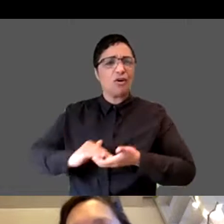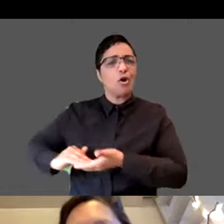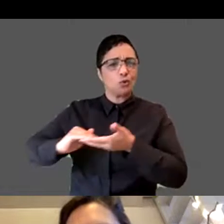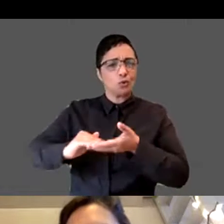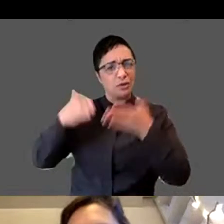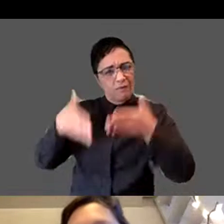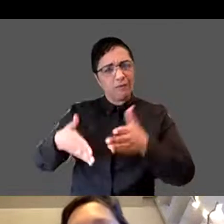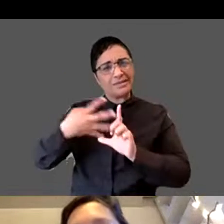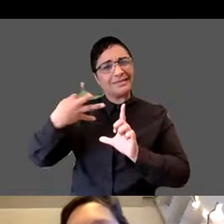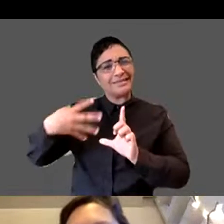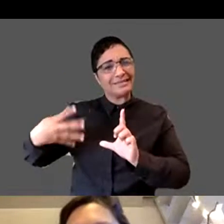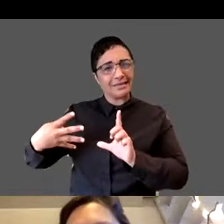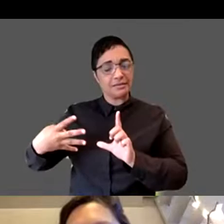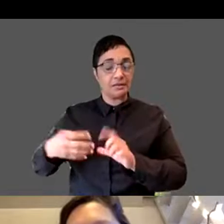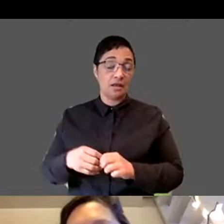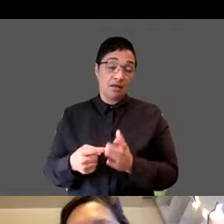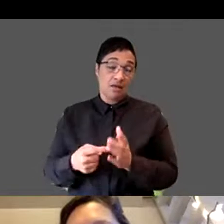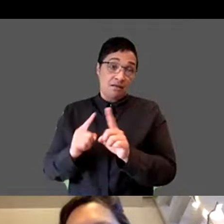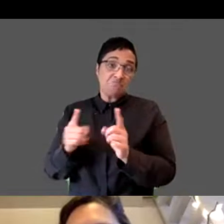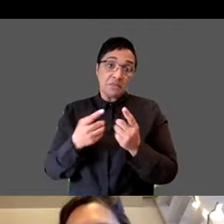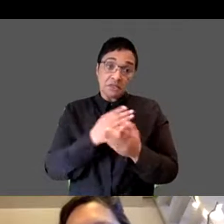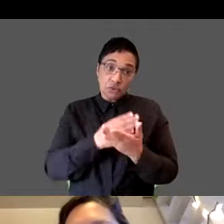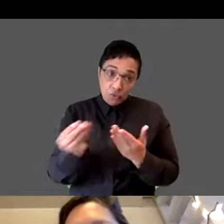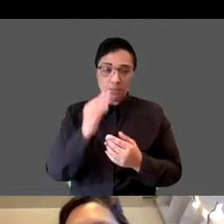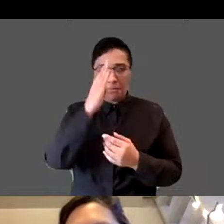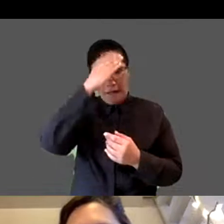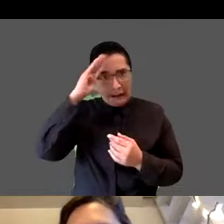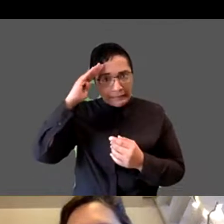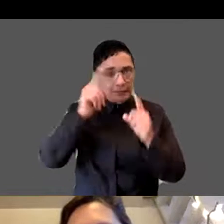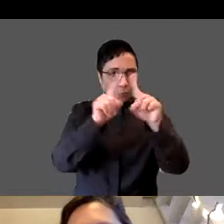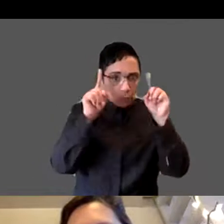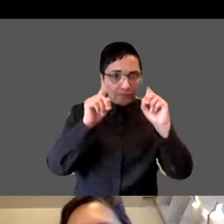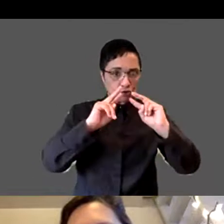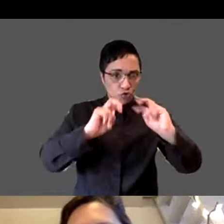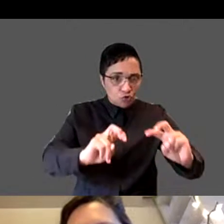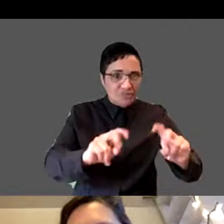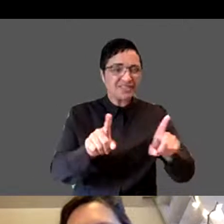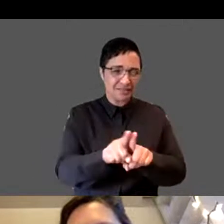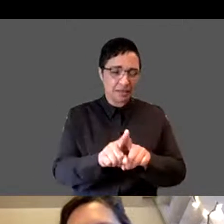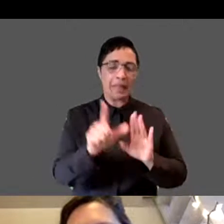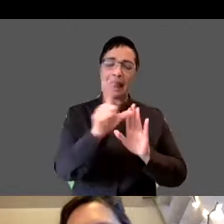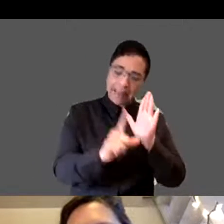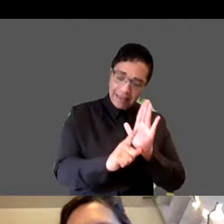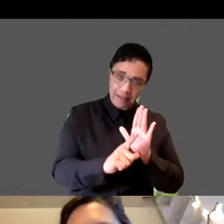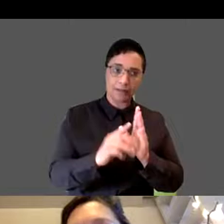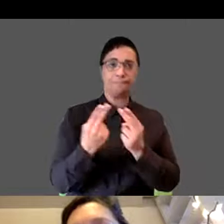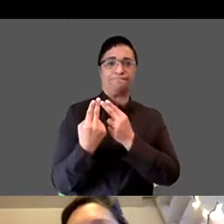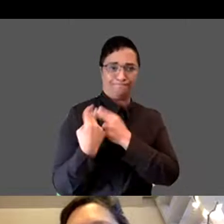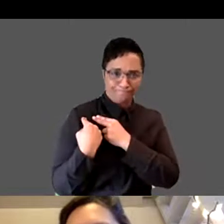There's to some extent academia, but the legal and regulatory protections are usually not as strong.